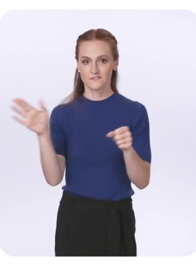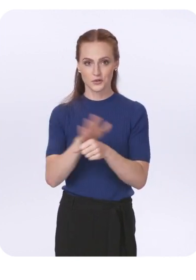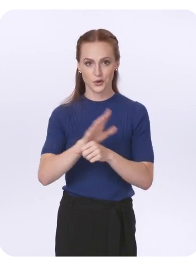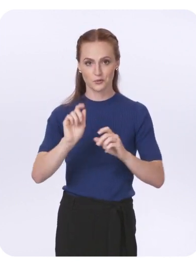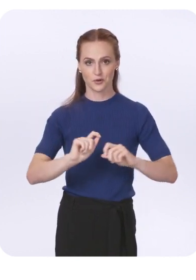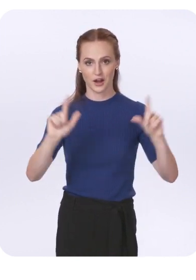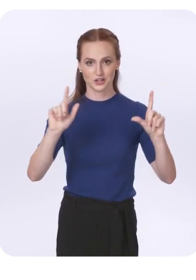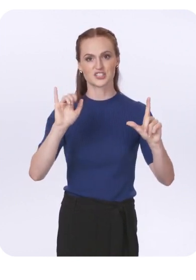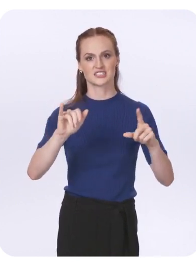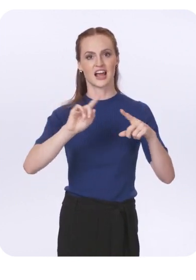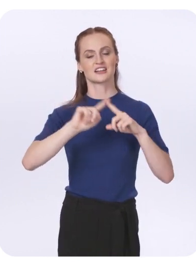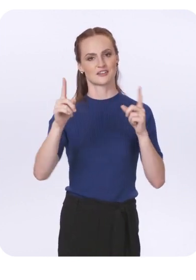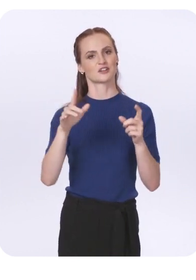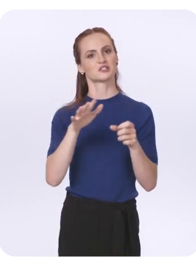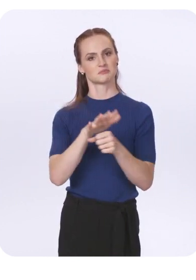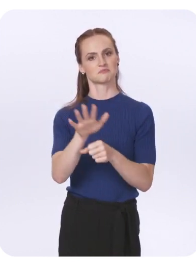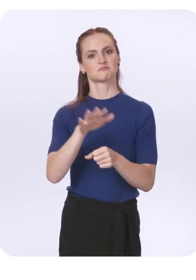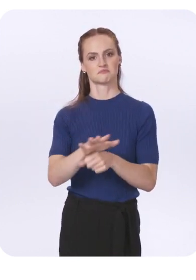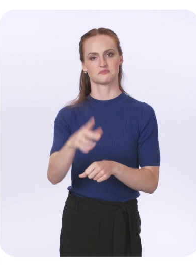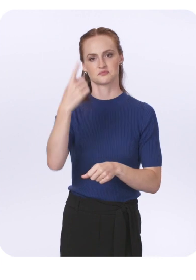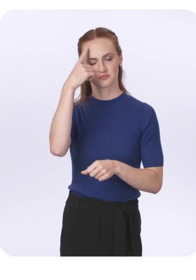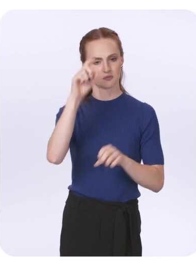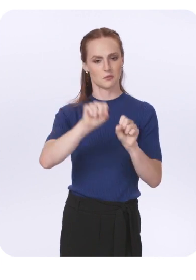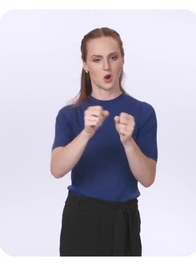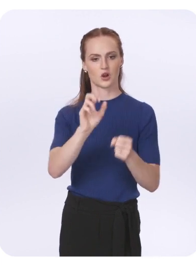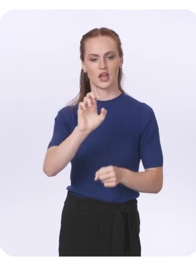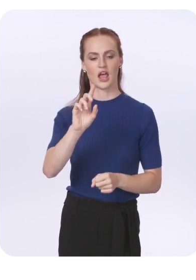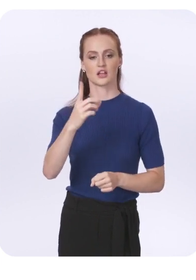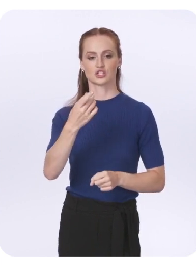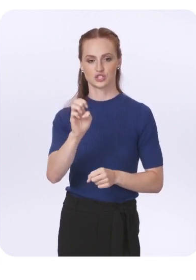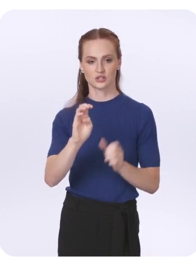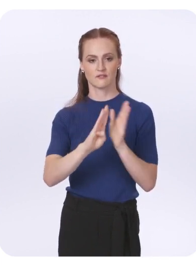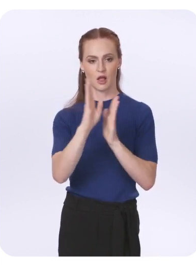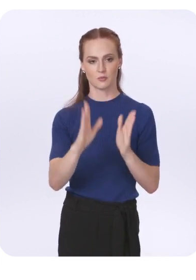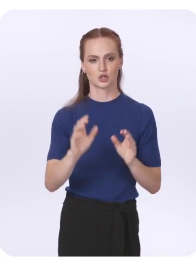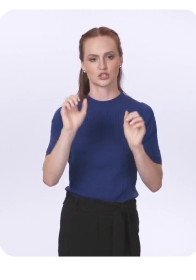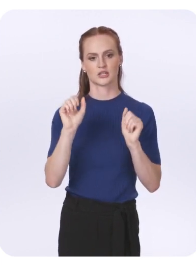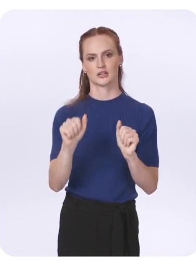and that difference is more than enough for the Broken Edge developers to compensate